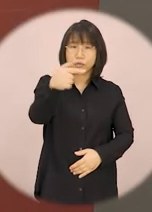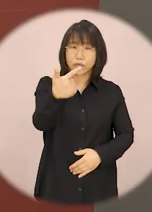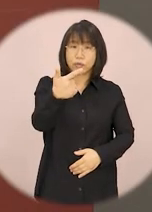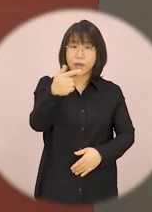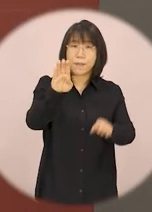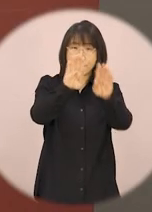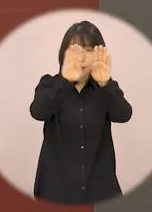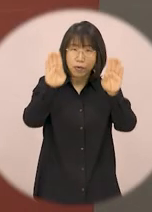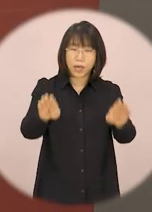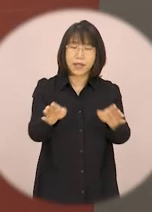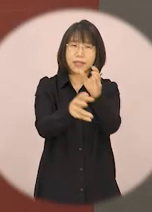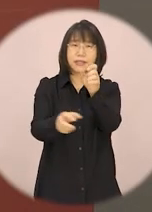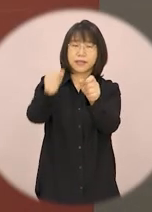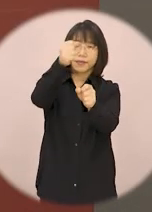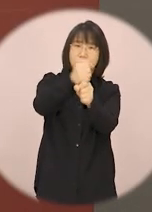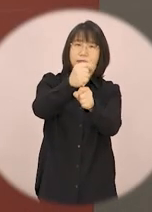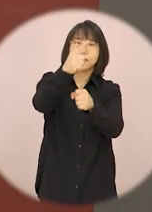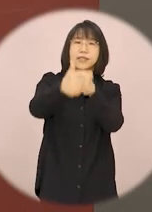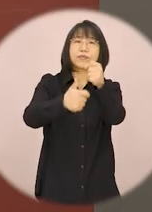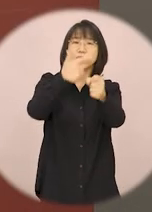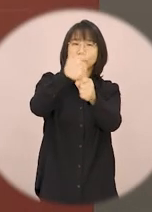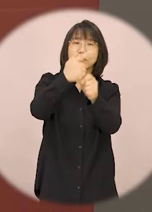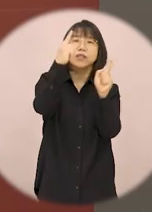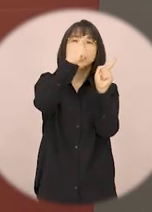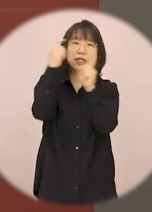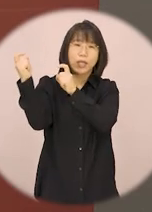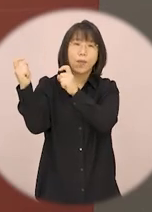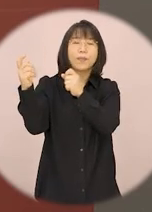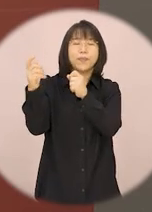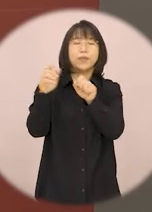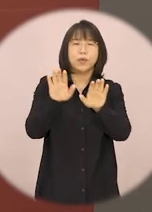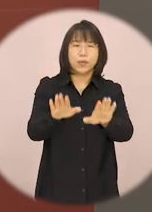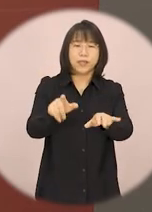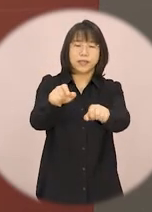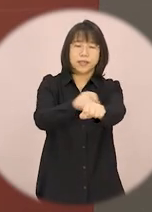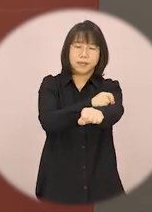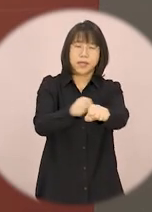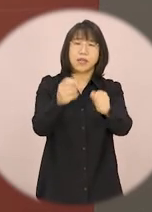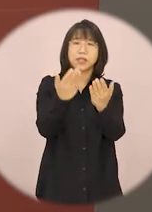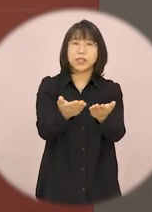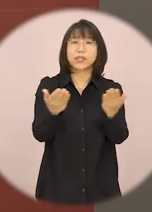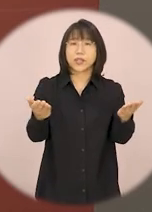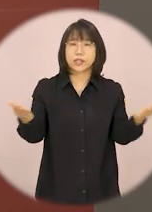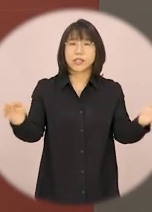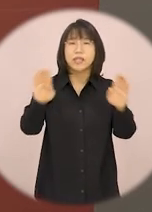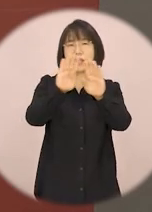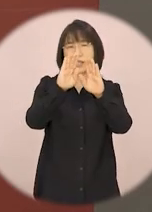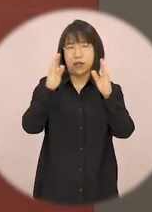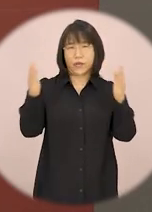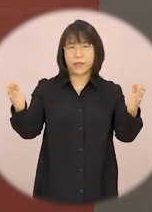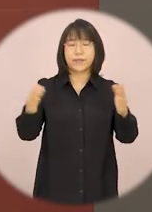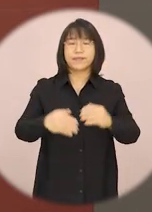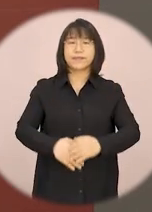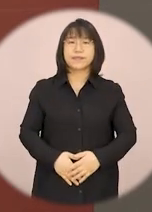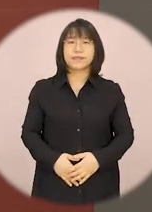Interview) Kim Kae-jung, Heojun Museum Director. To celebrate the 16th anniversary of Heo Jun Museum's opening, we are holding a special exhibition called "Tree, Putting Your Health."